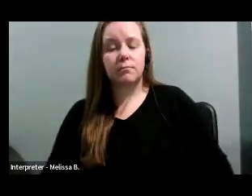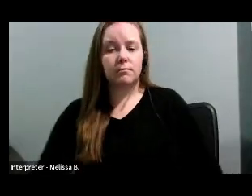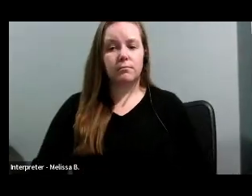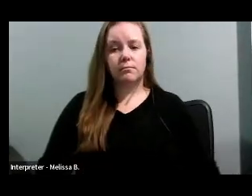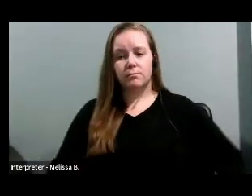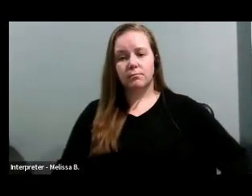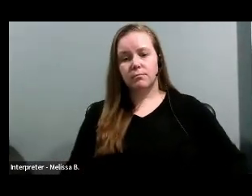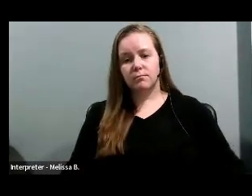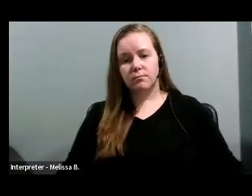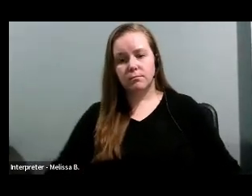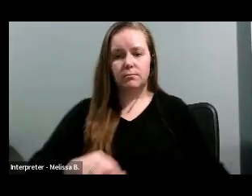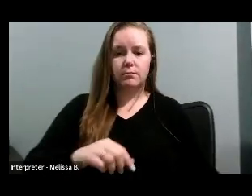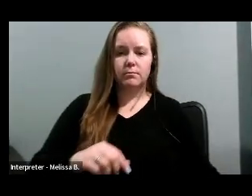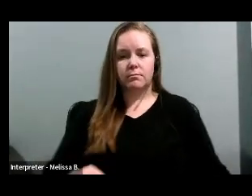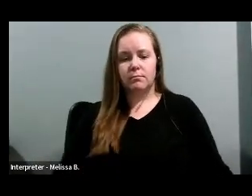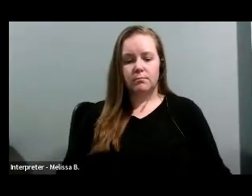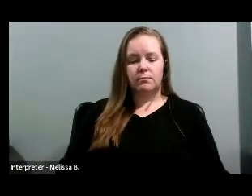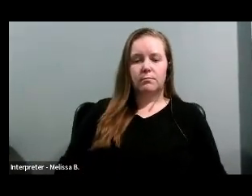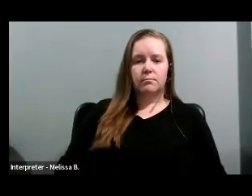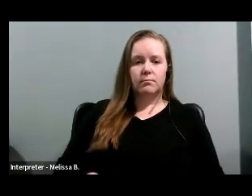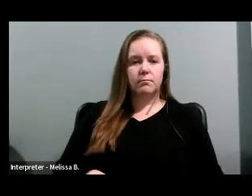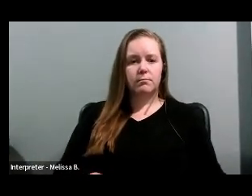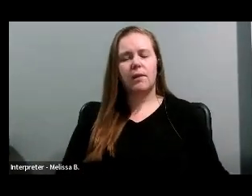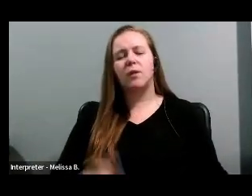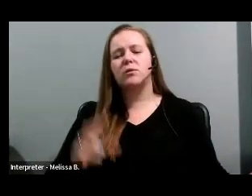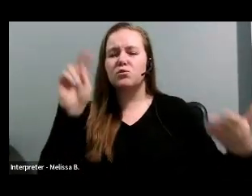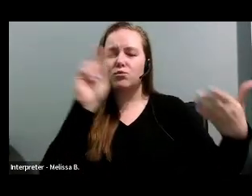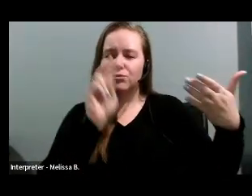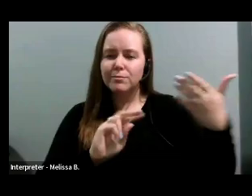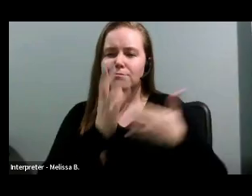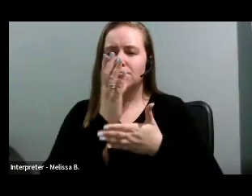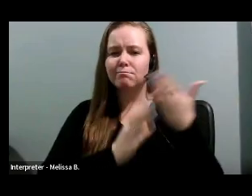Shannon Spencer (she/her): So I'm just gonna be summarizing and reading some things that we're having here.